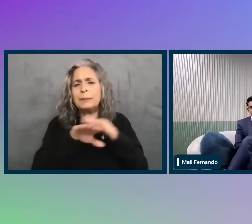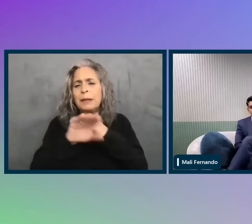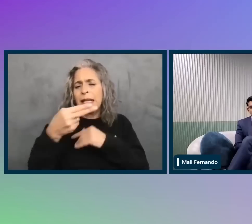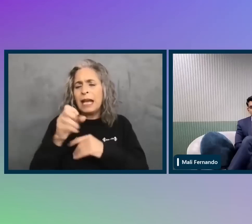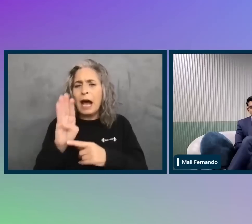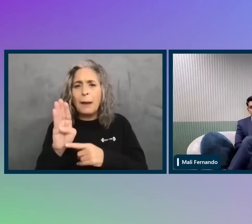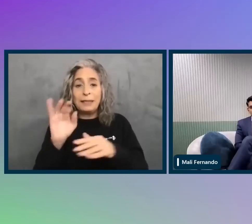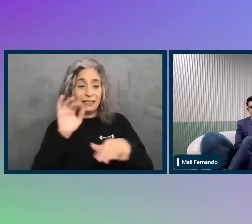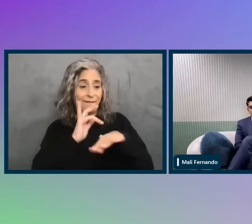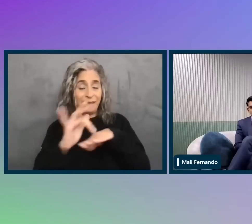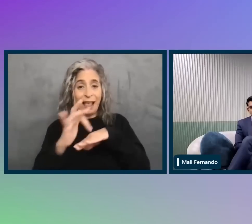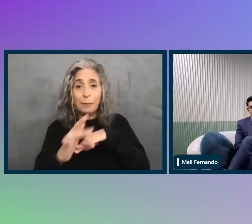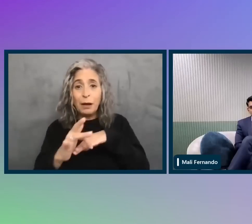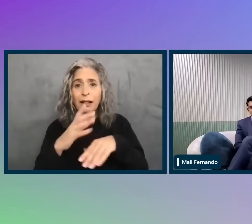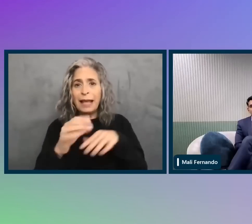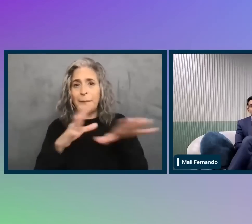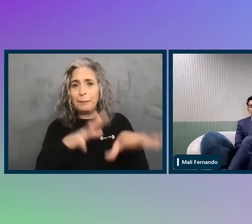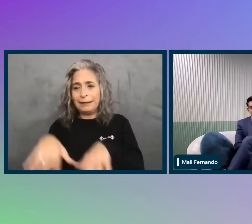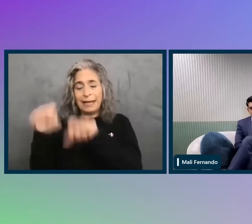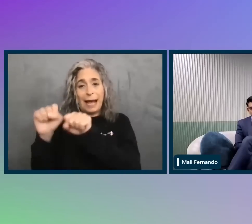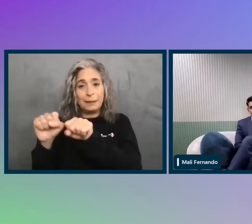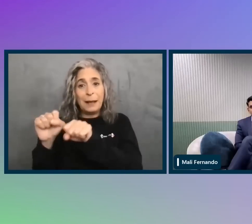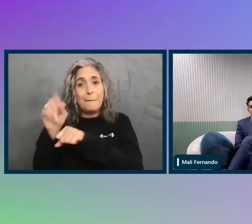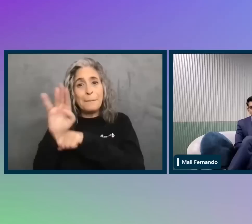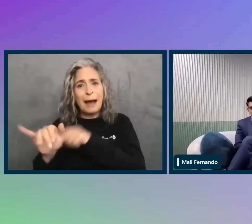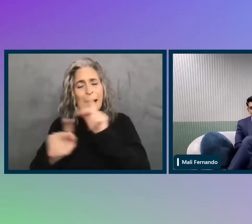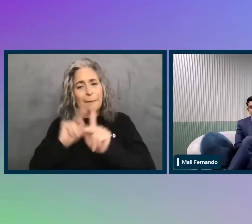and being adopted by people across the world.